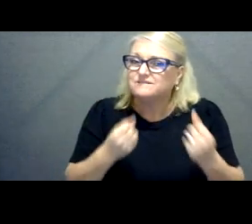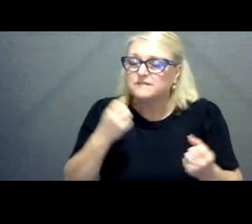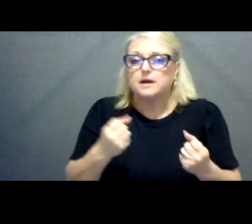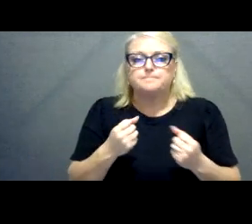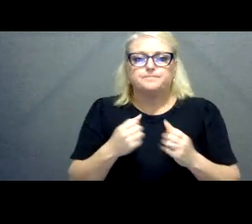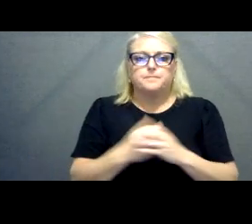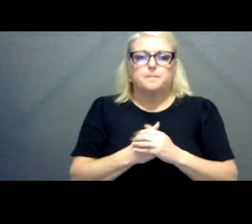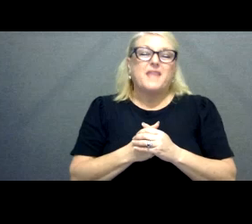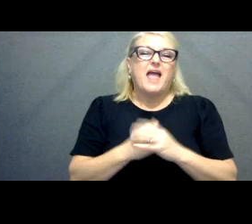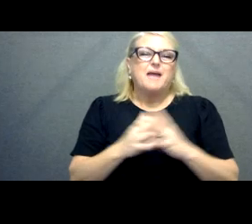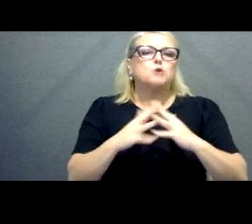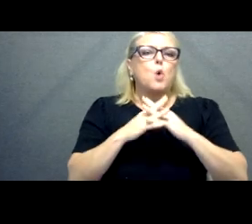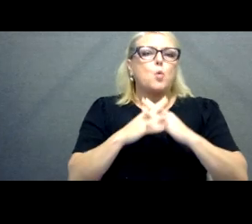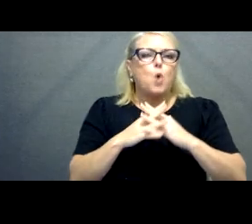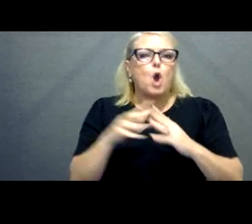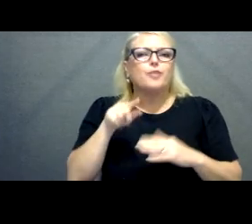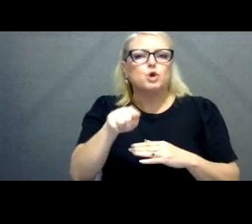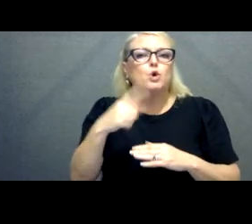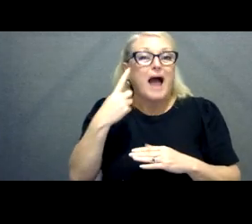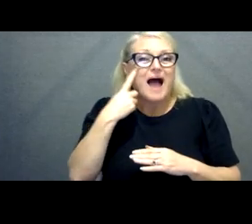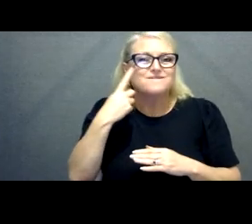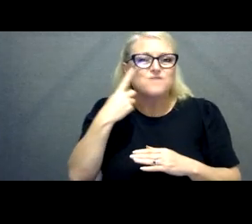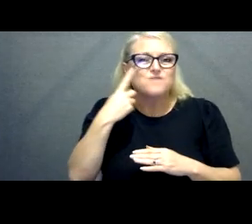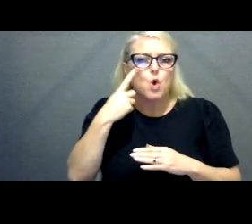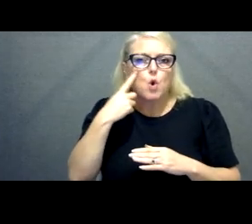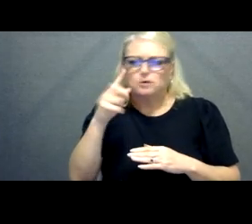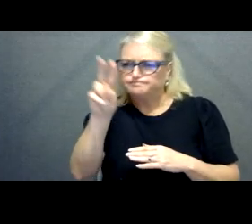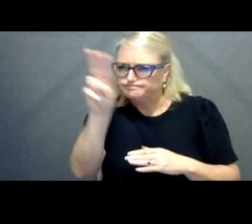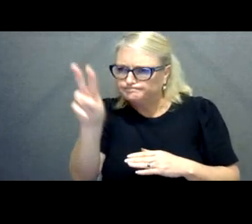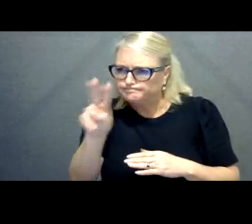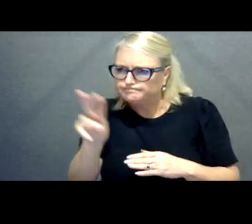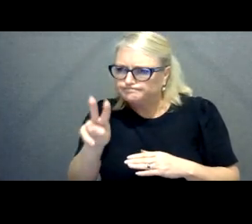aid for a while or you've never applied before it's probably a good idea to check the guidelines